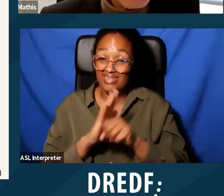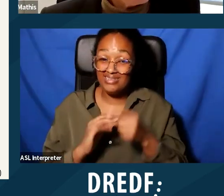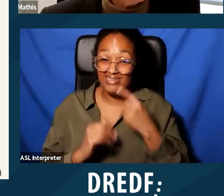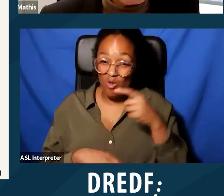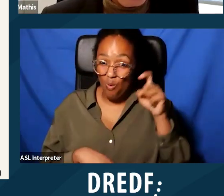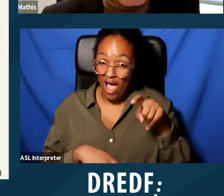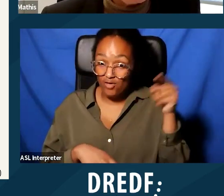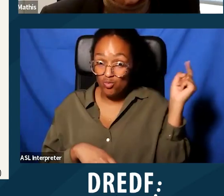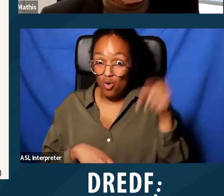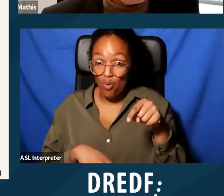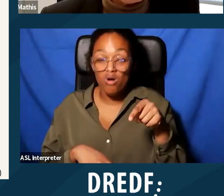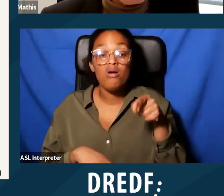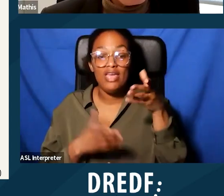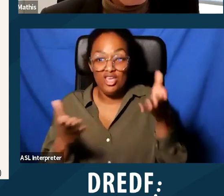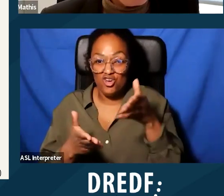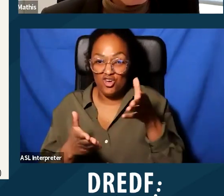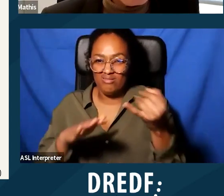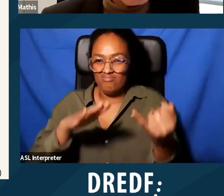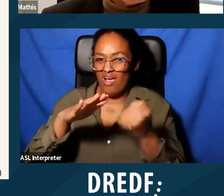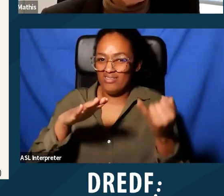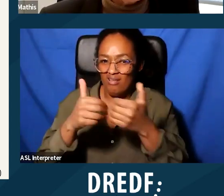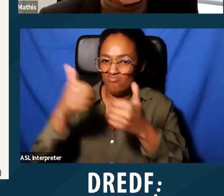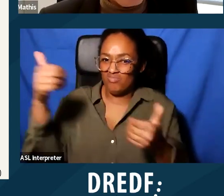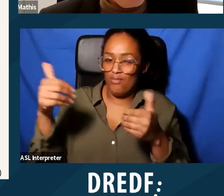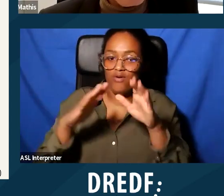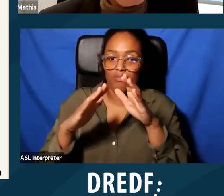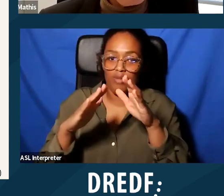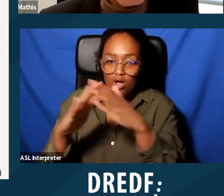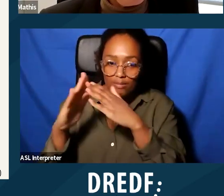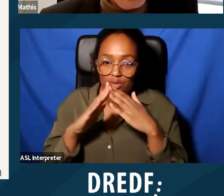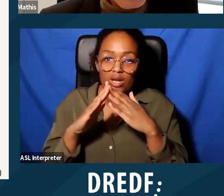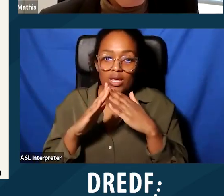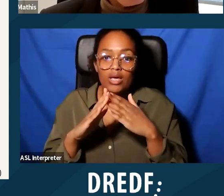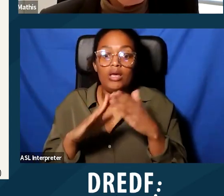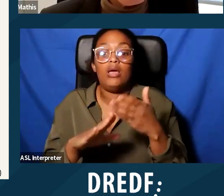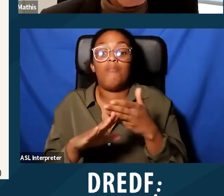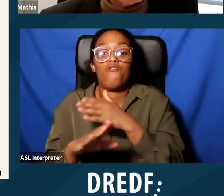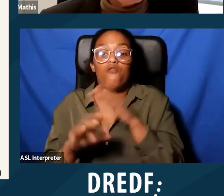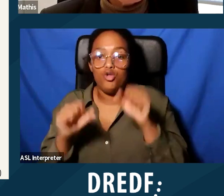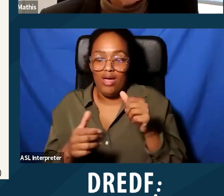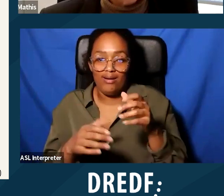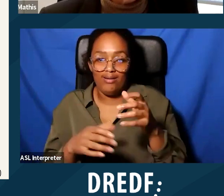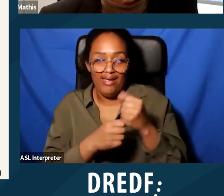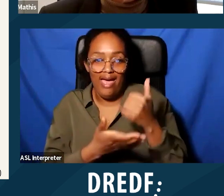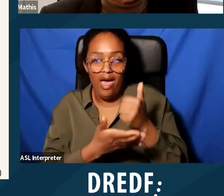you have to be here, pushed into an institution, before you can get any help from Olmstead."